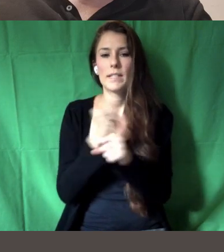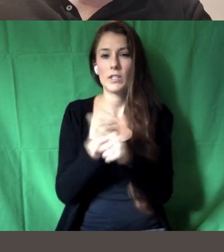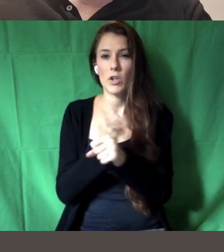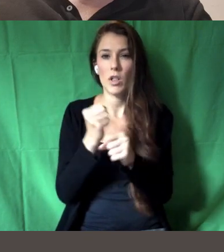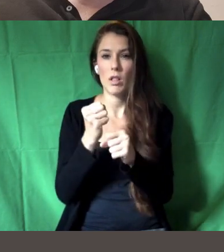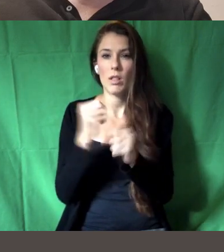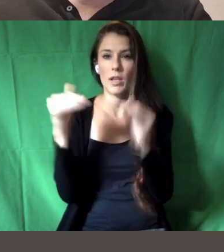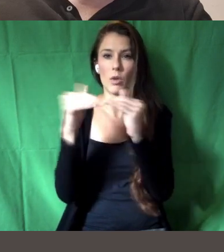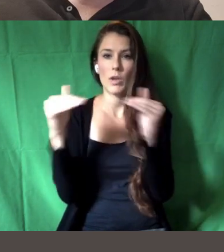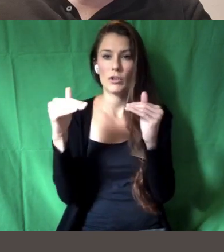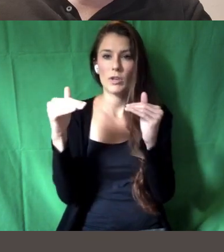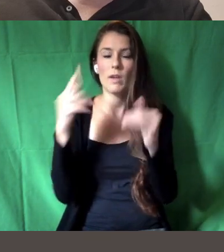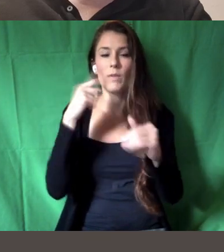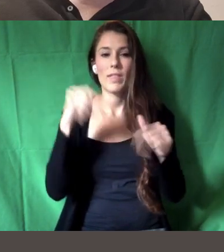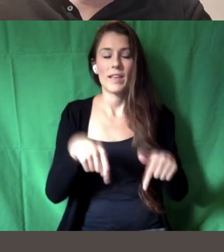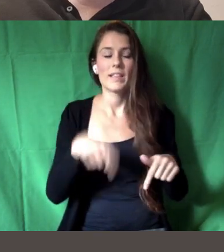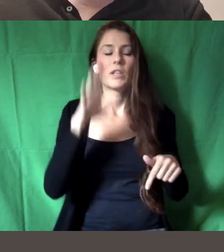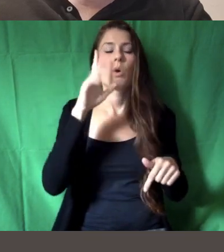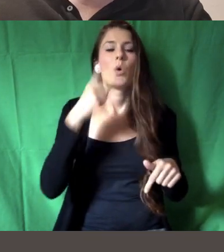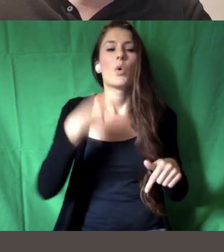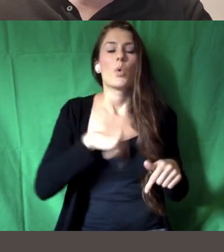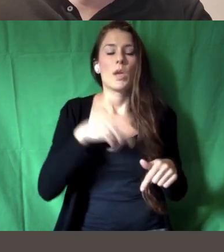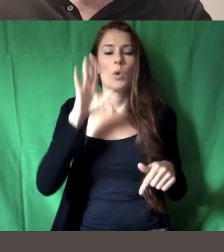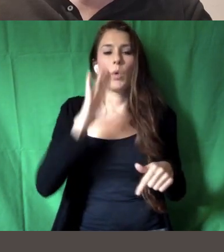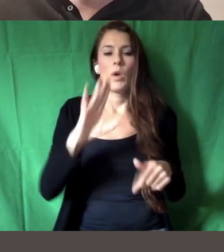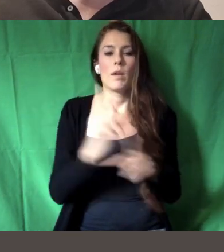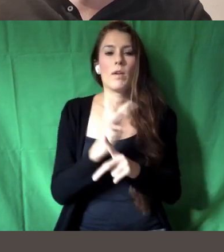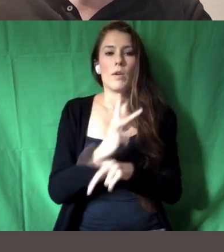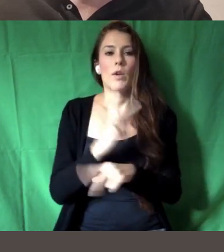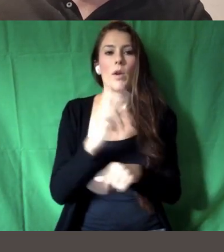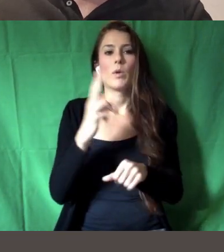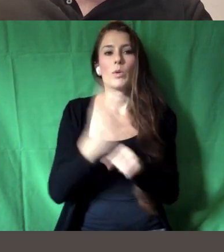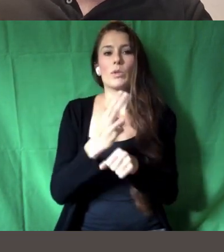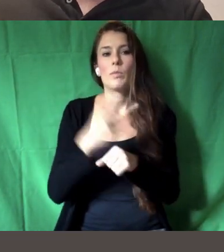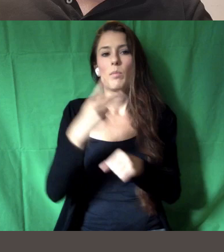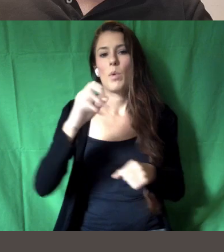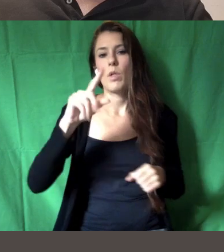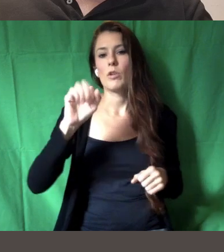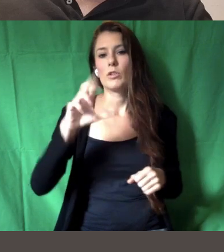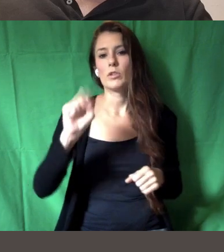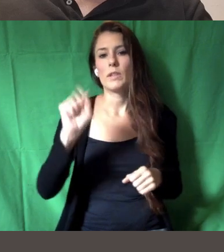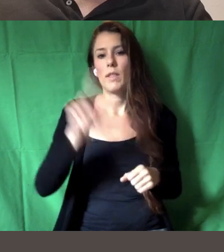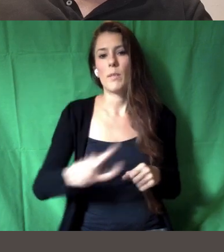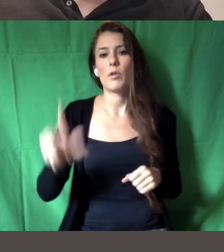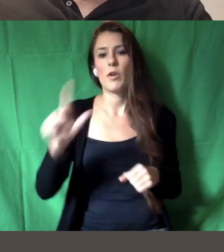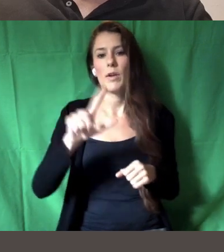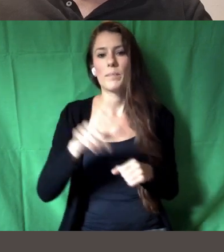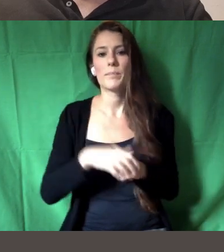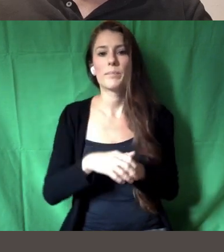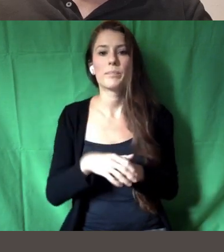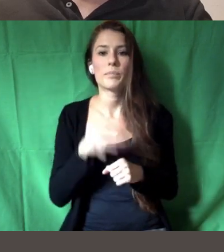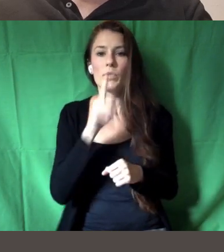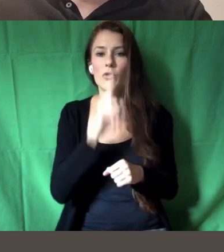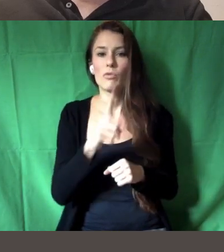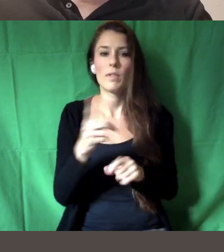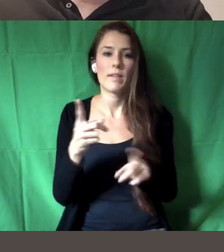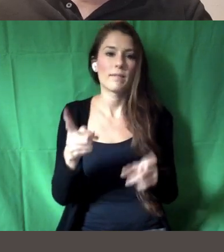scores in this project were calculated using the Polars library. If file size are beyond